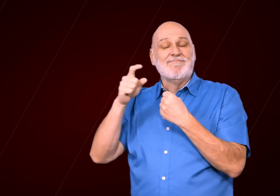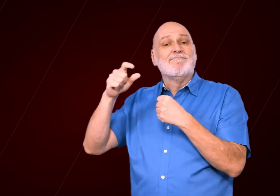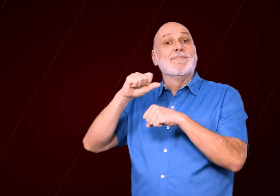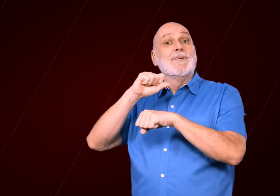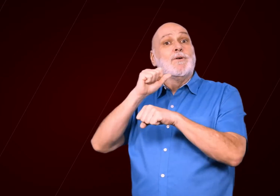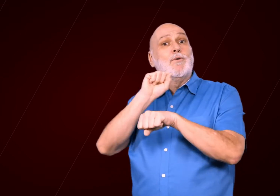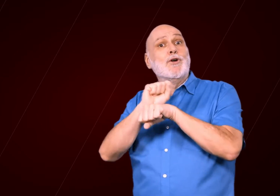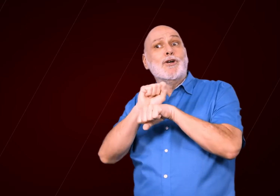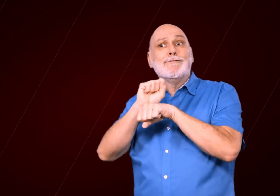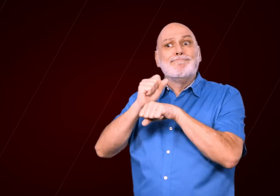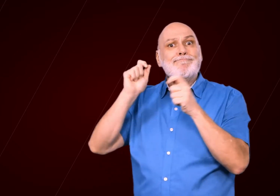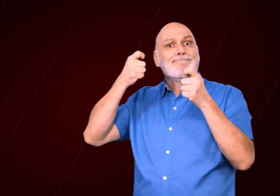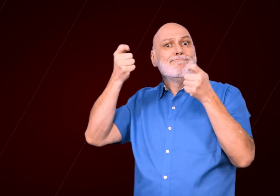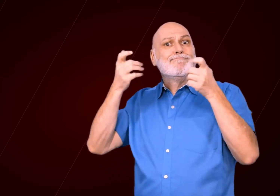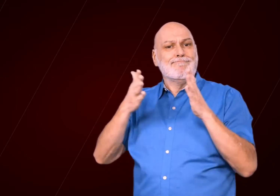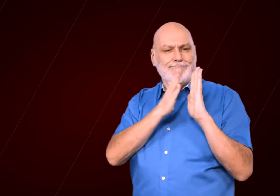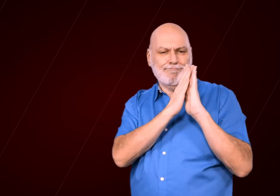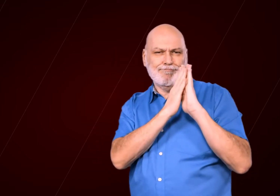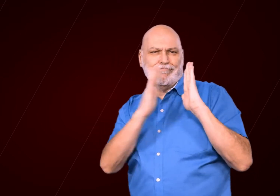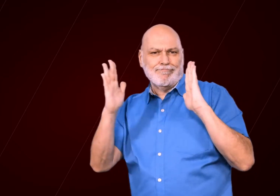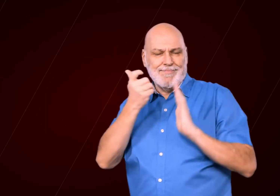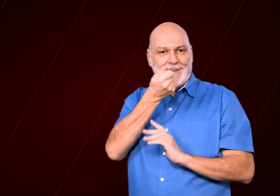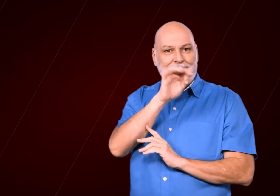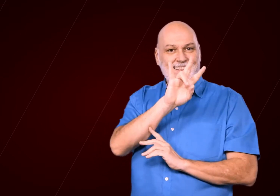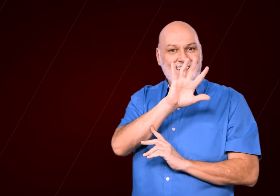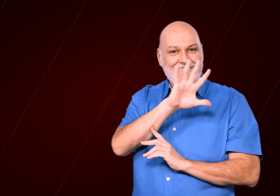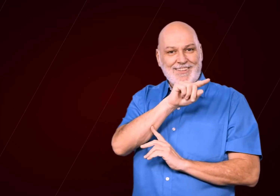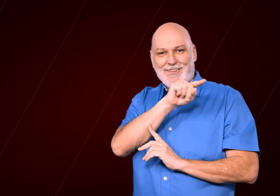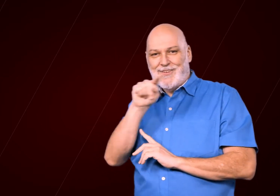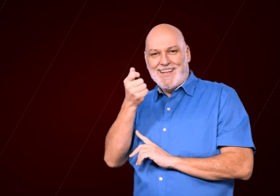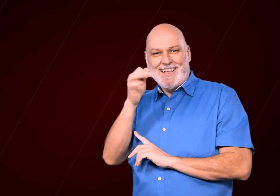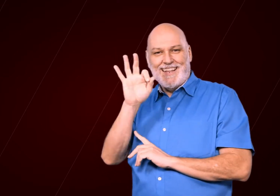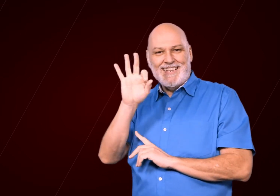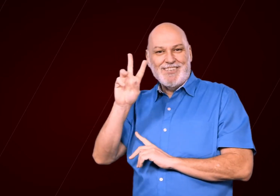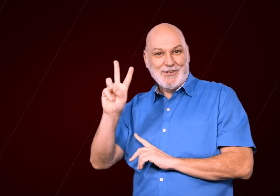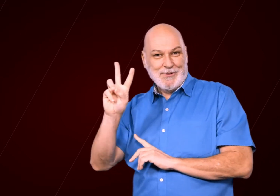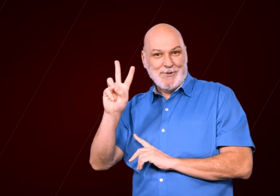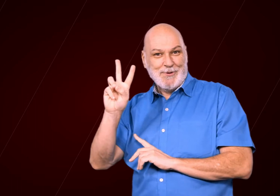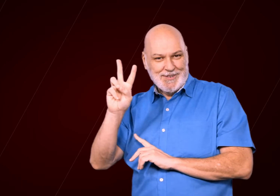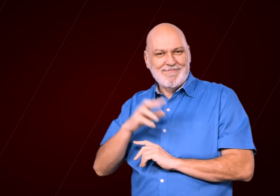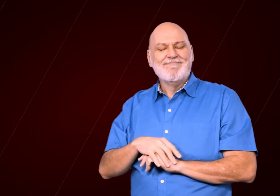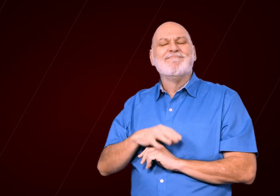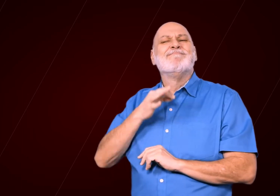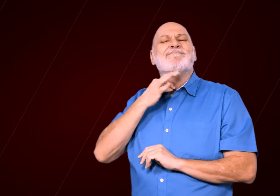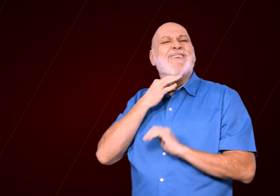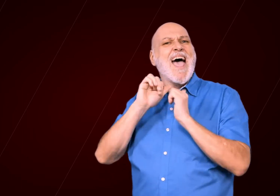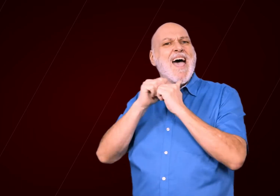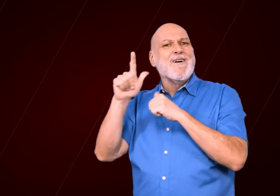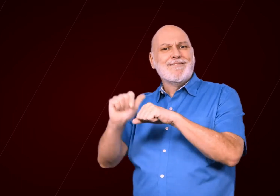of Canadian Hearing Society (CHS) from 1975-1992.